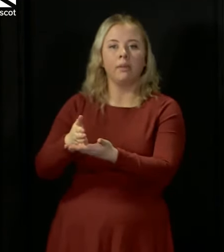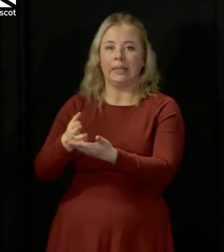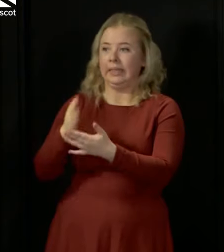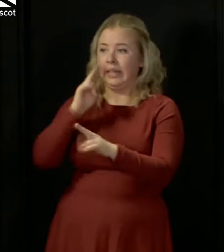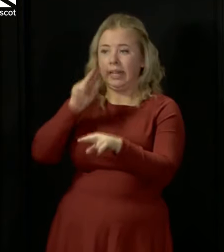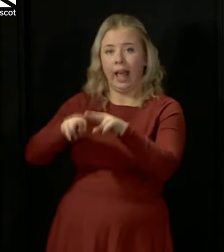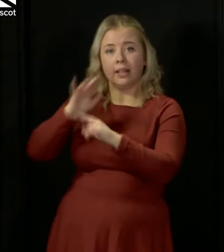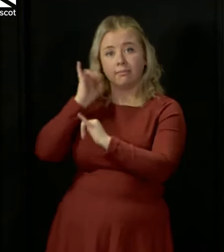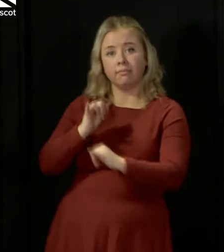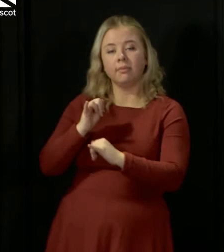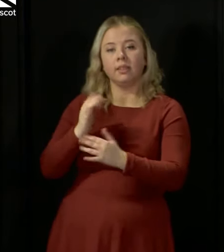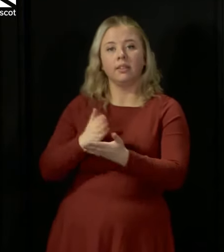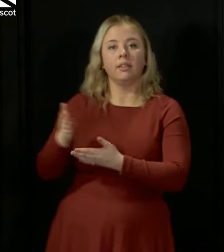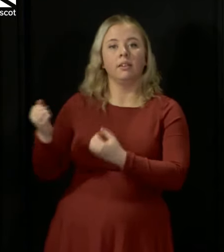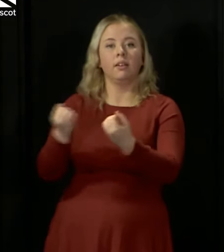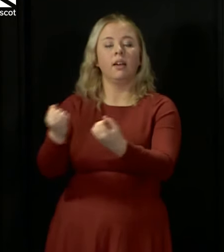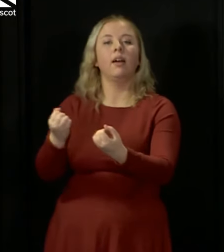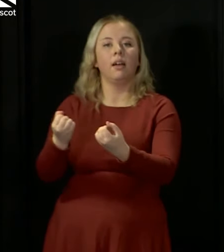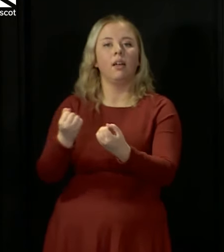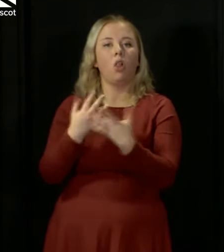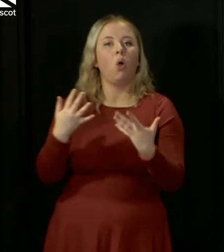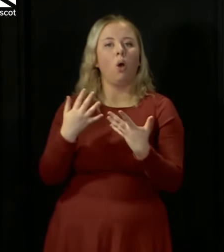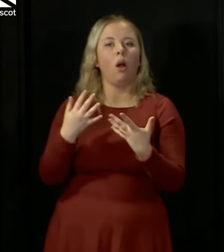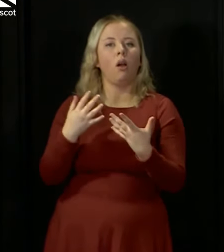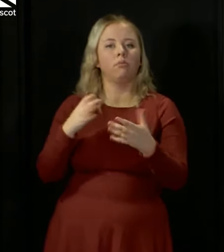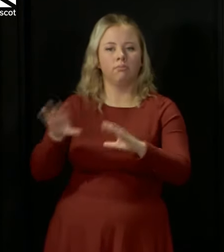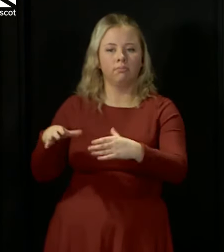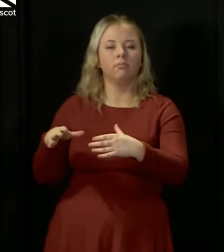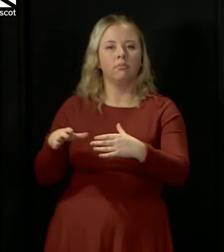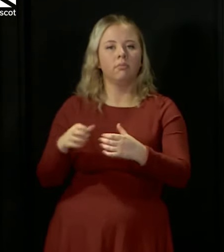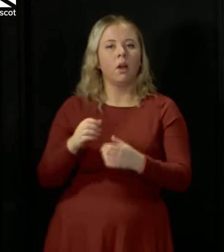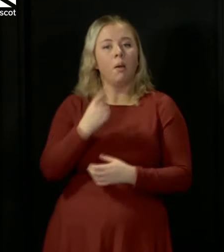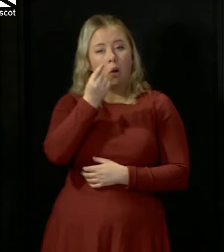are going through as well. So we will probably, on Friday we will set out more of the detail